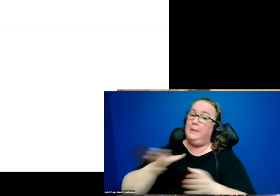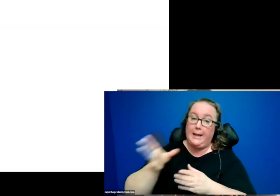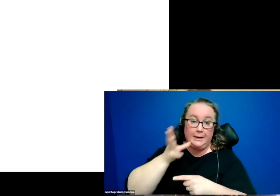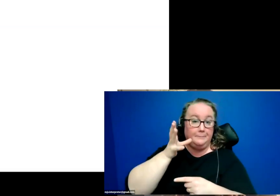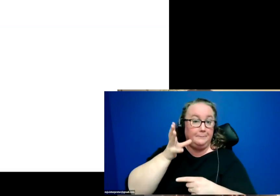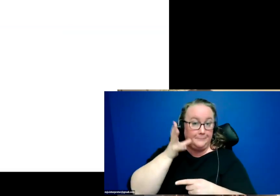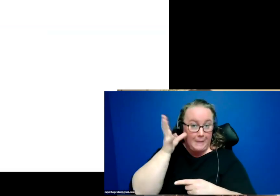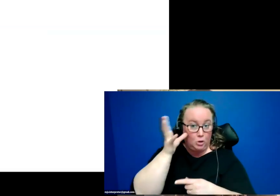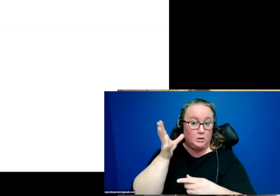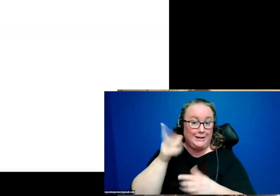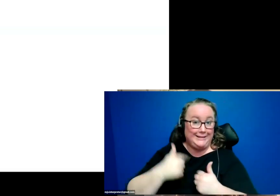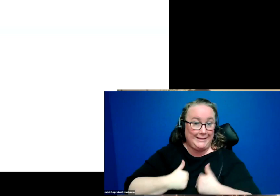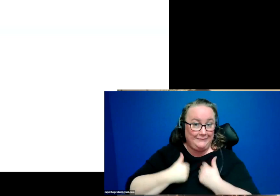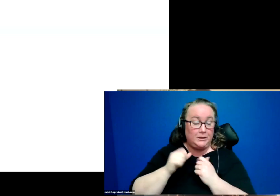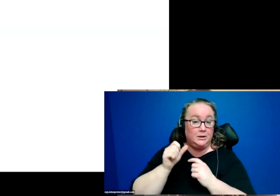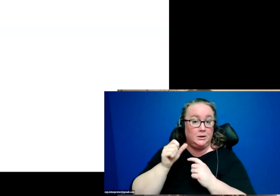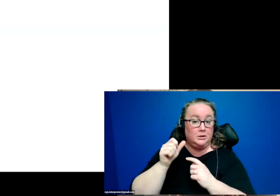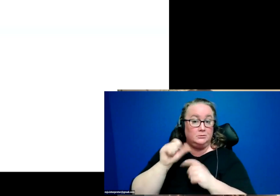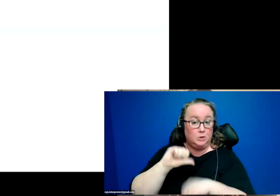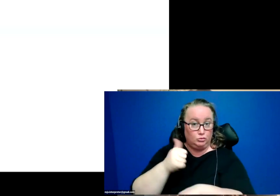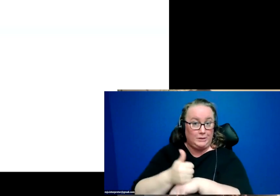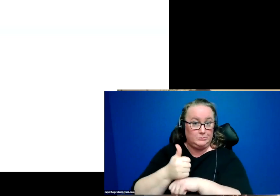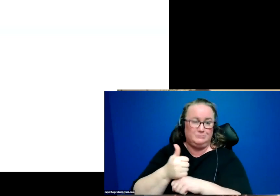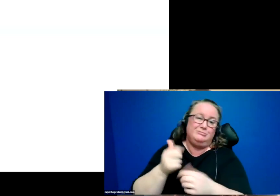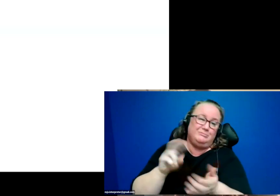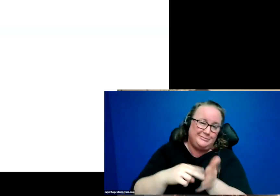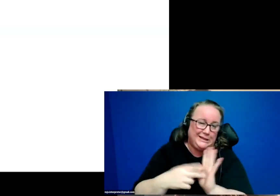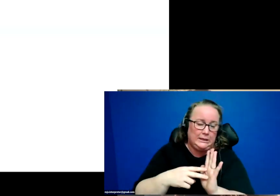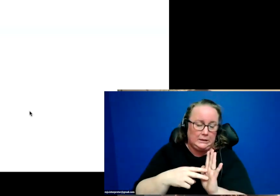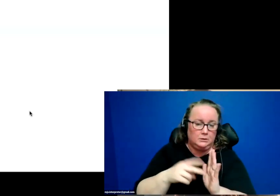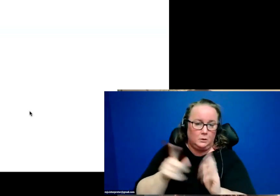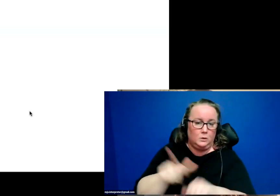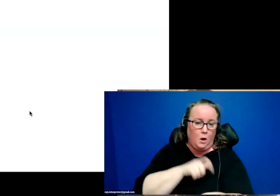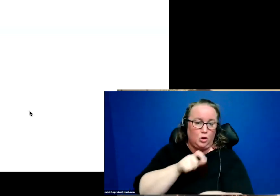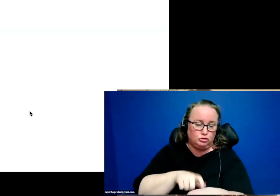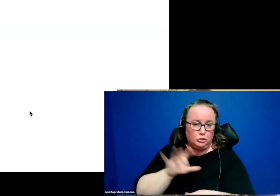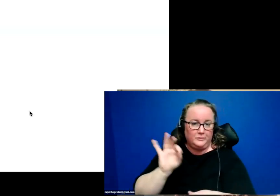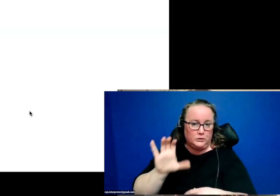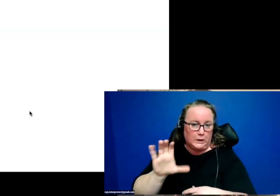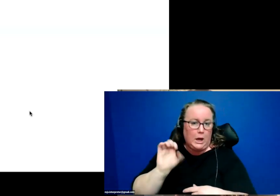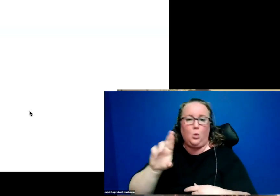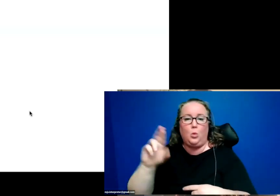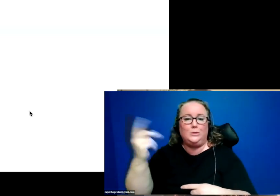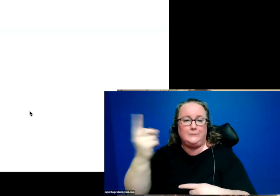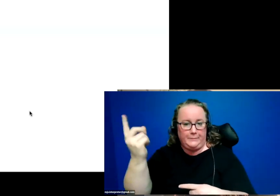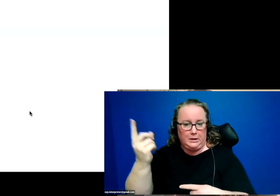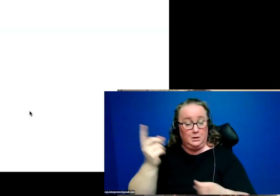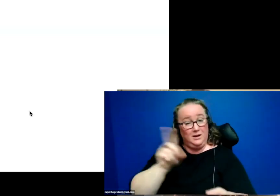i.e., long term foster care or something similar. Do any states make use of this,